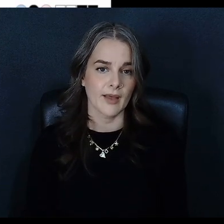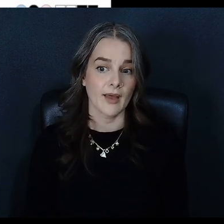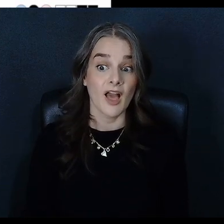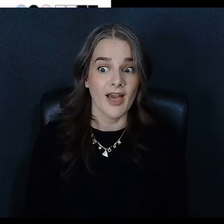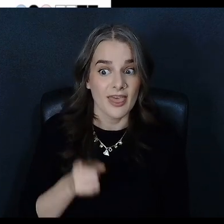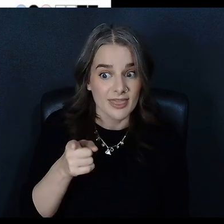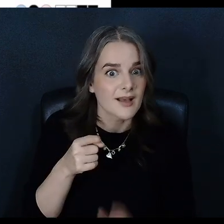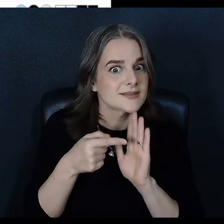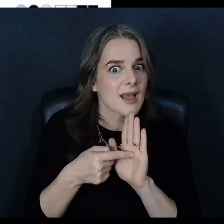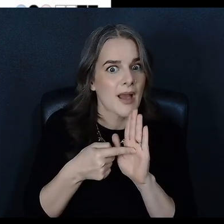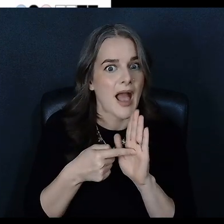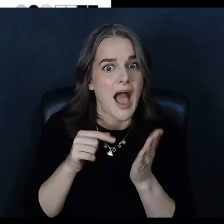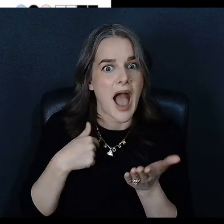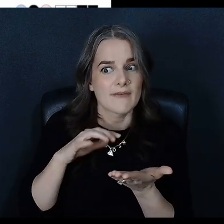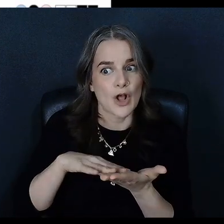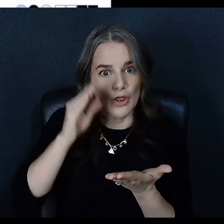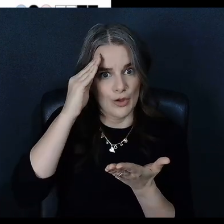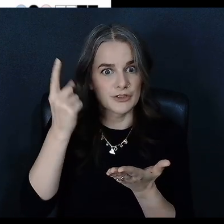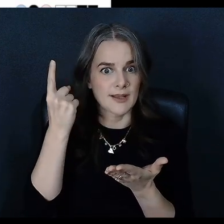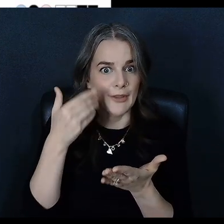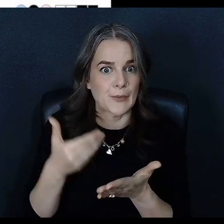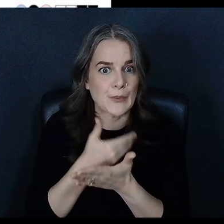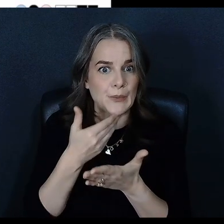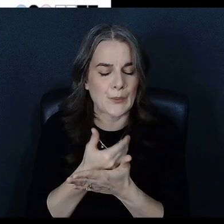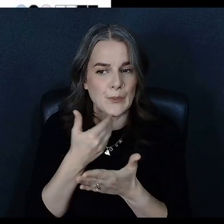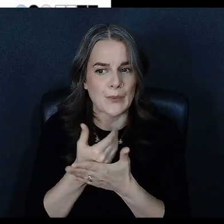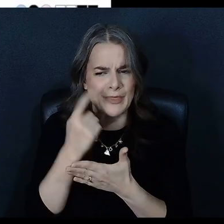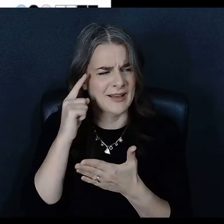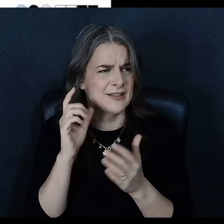had people just call these strange, and they're weird, and I don't know if I want to use these.